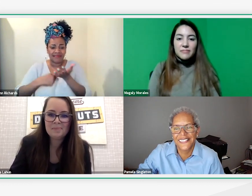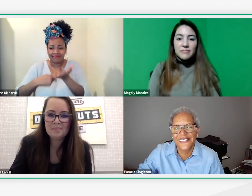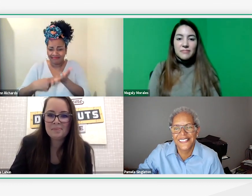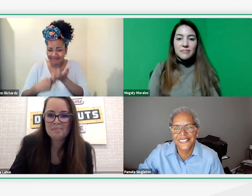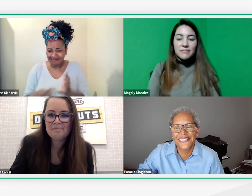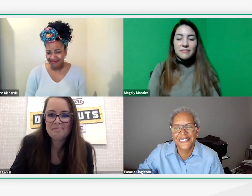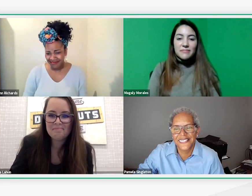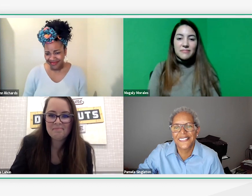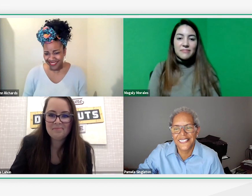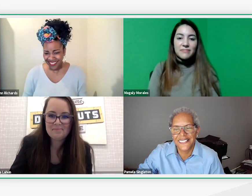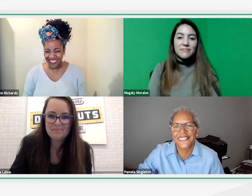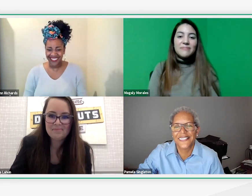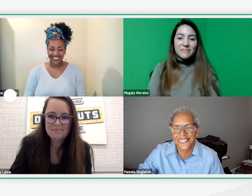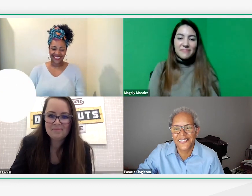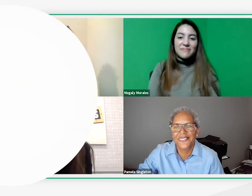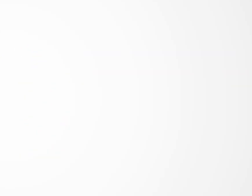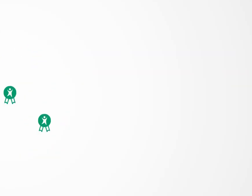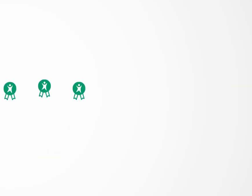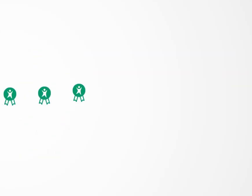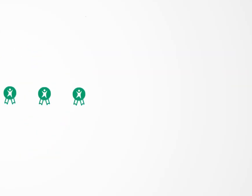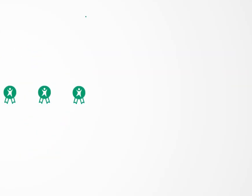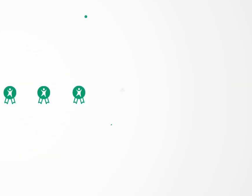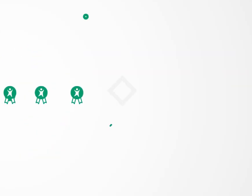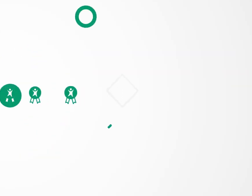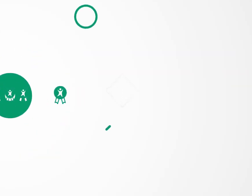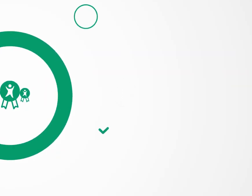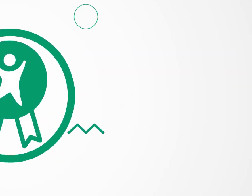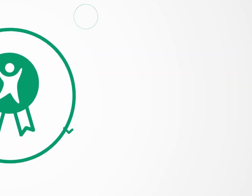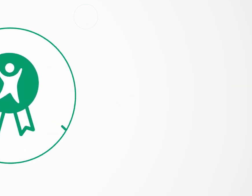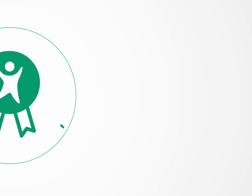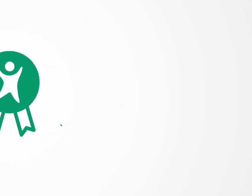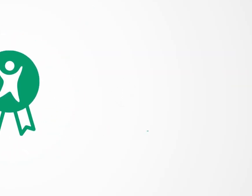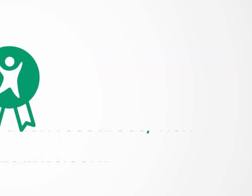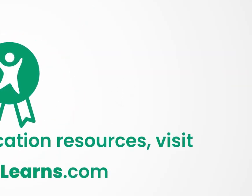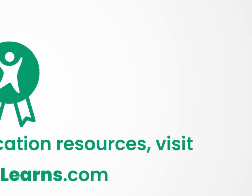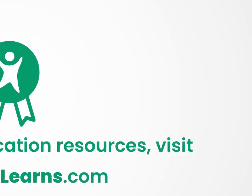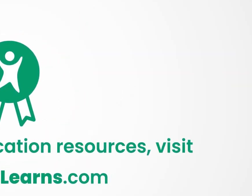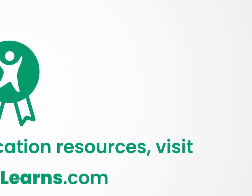us. We hope you enjoyed the discussion. Jazzy, were you planning to come back on?